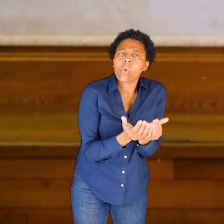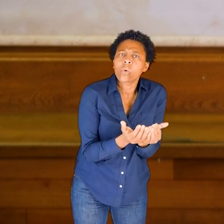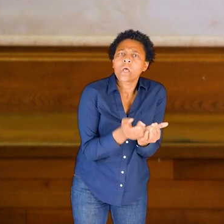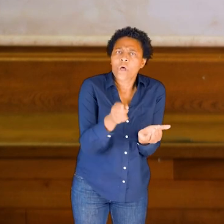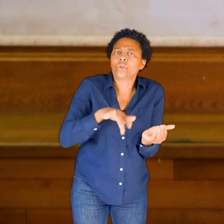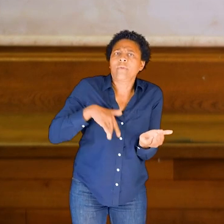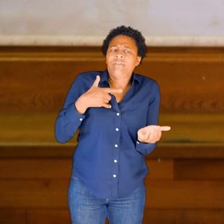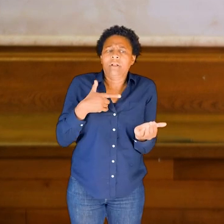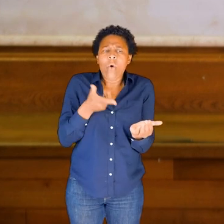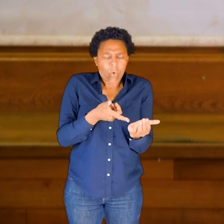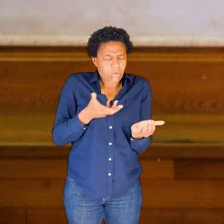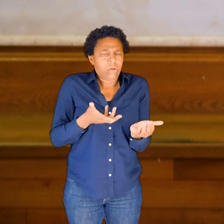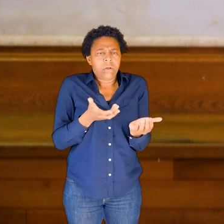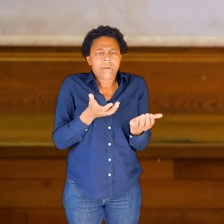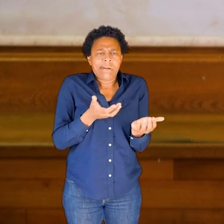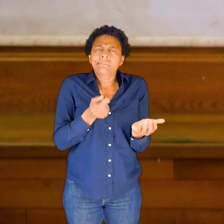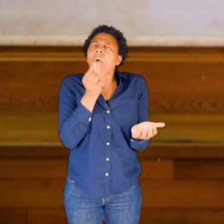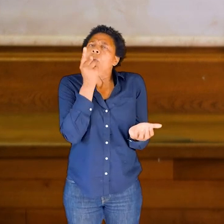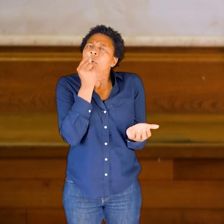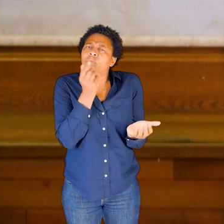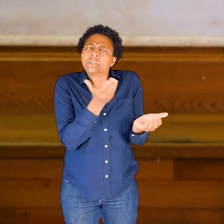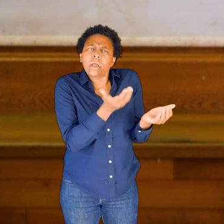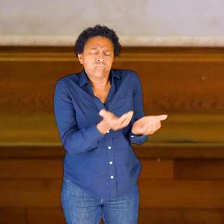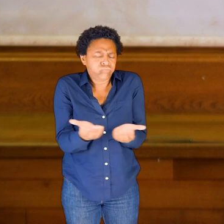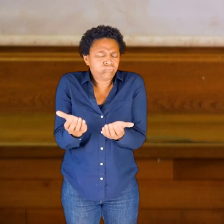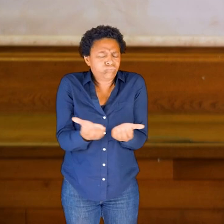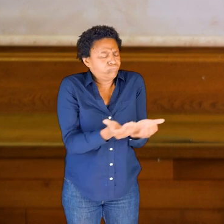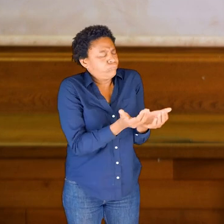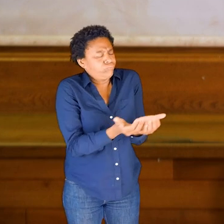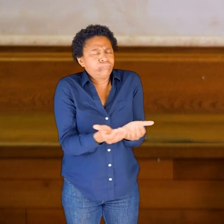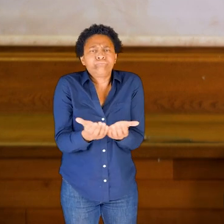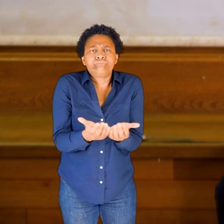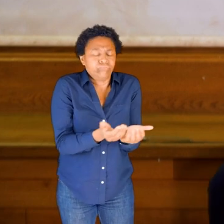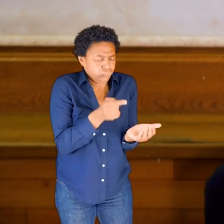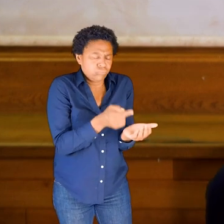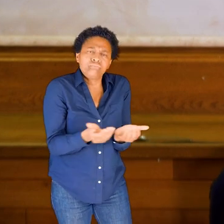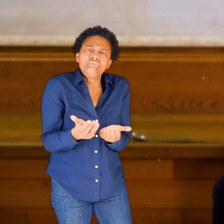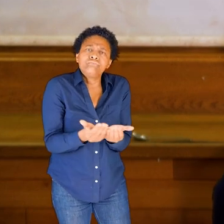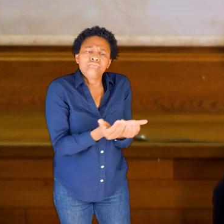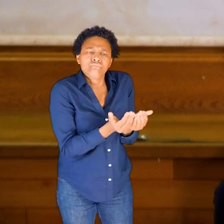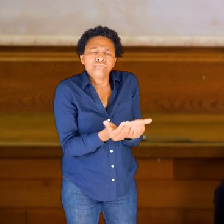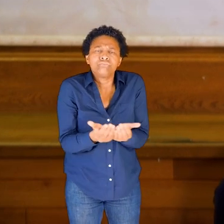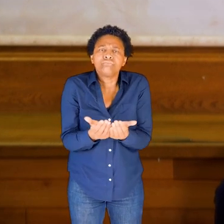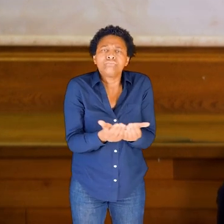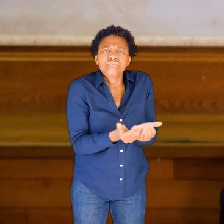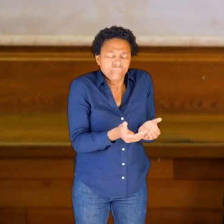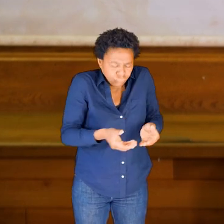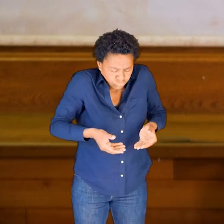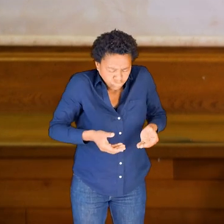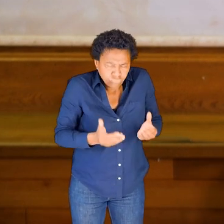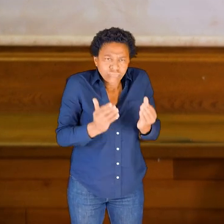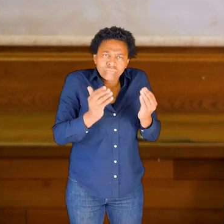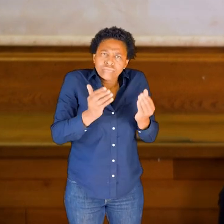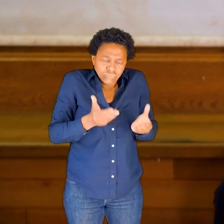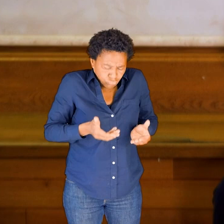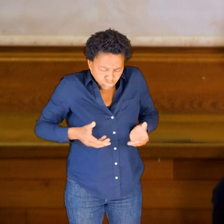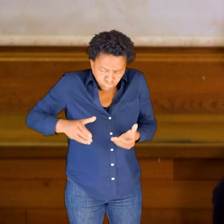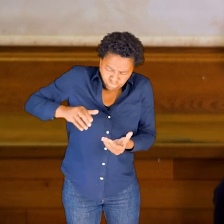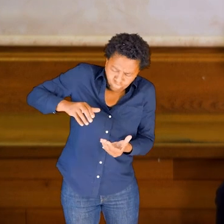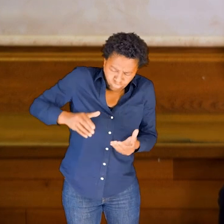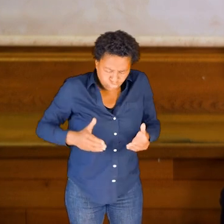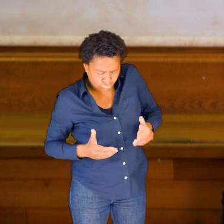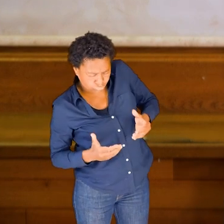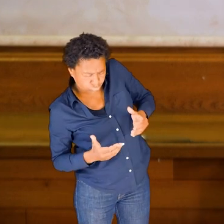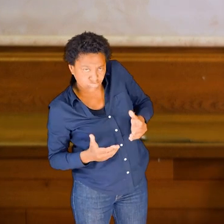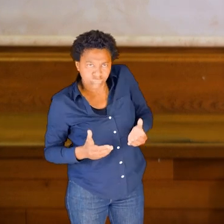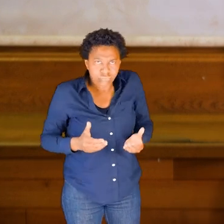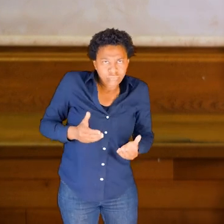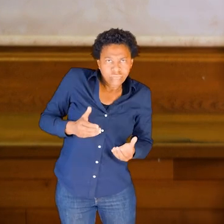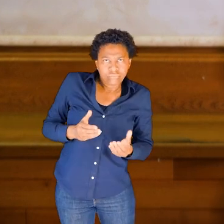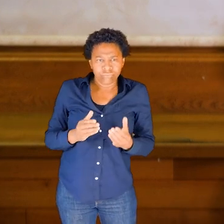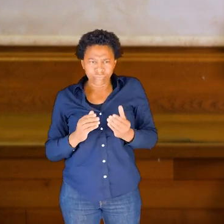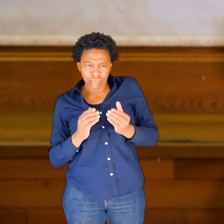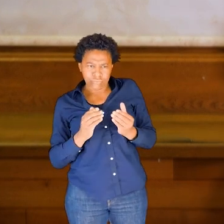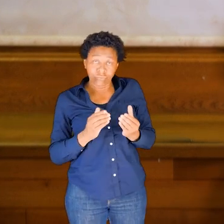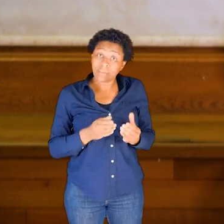to feel a possibility for movement with this bowl shape of the pelvis.